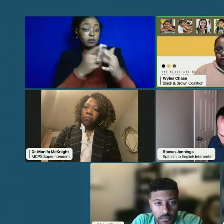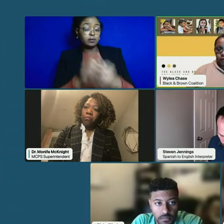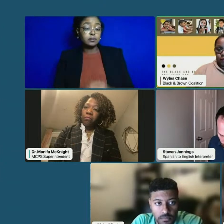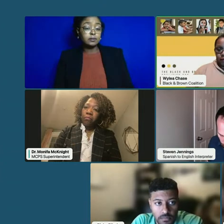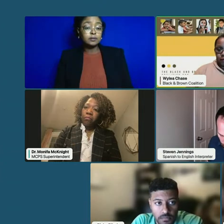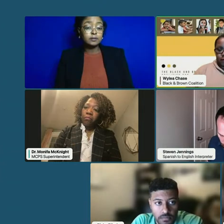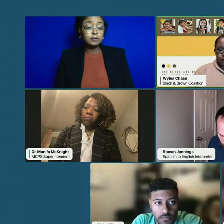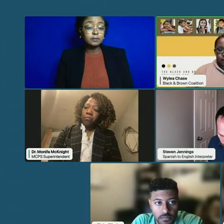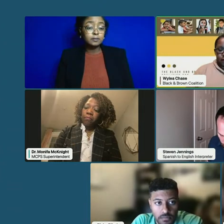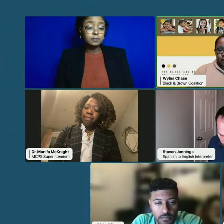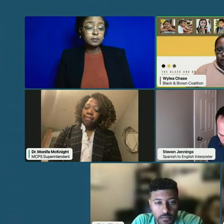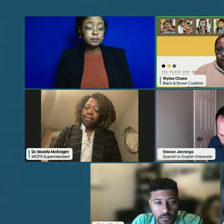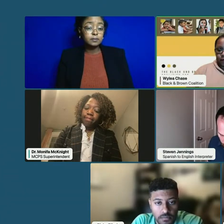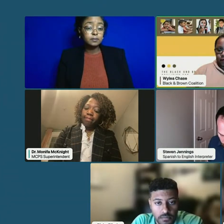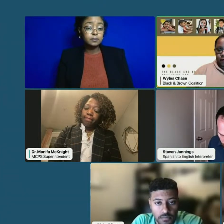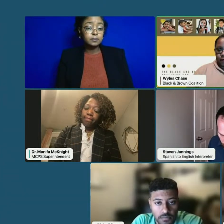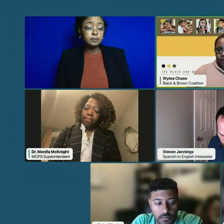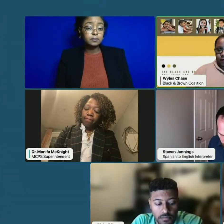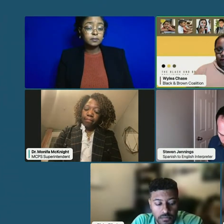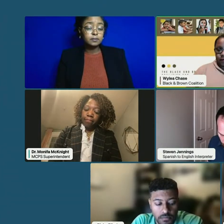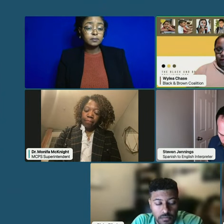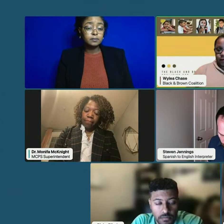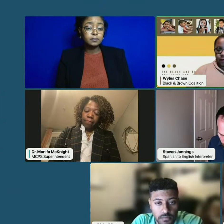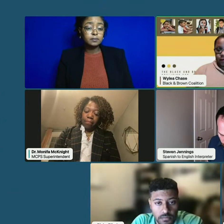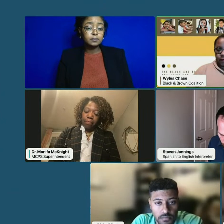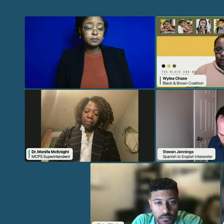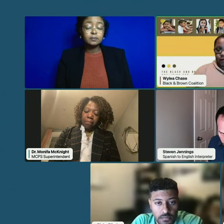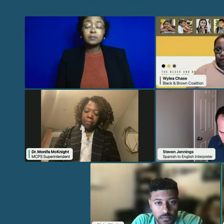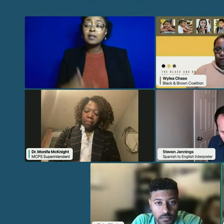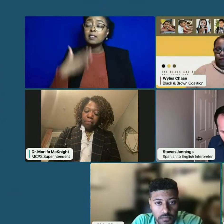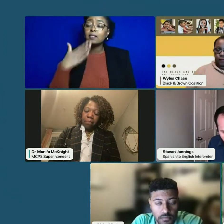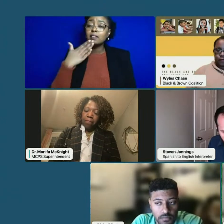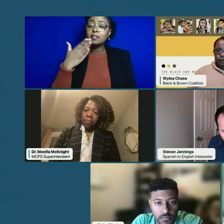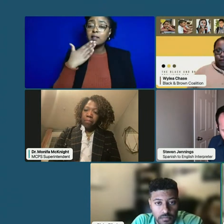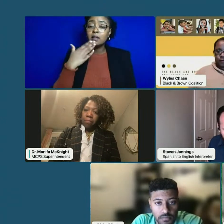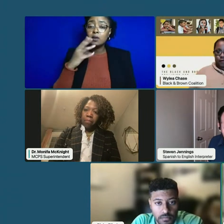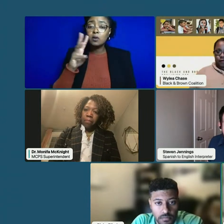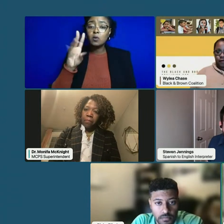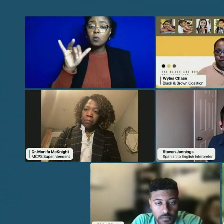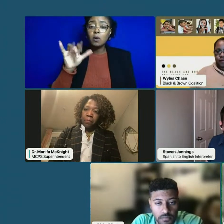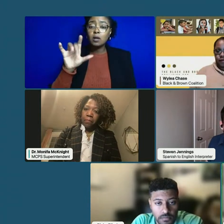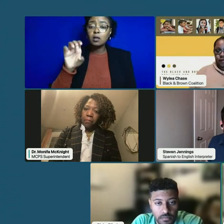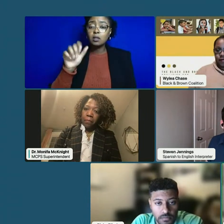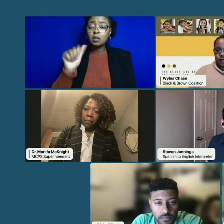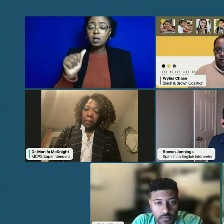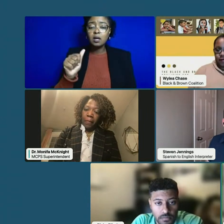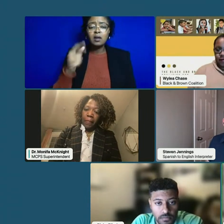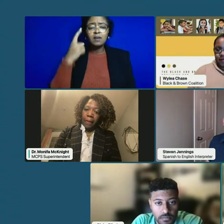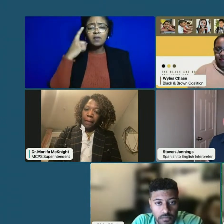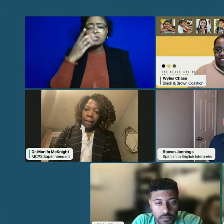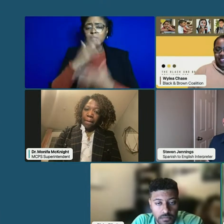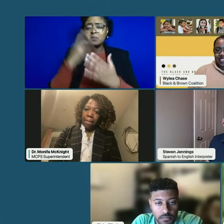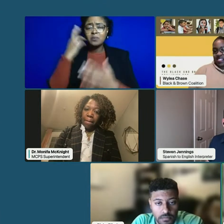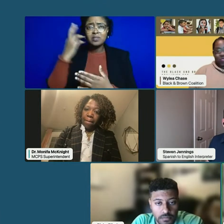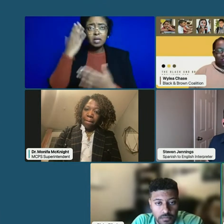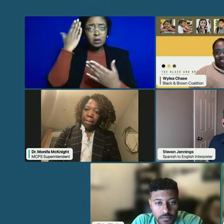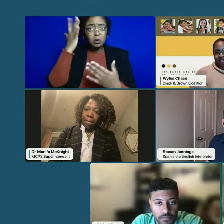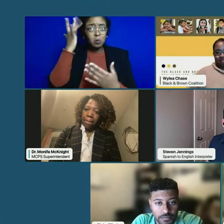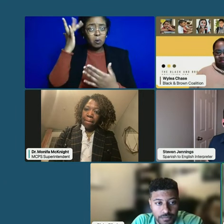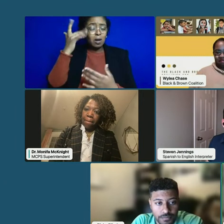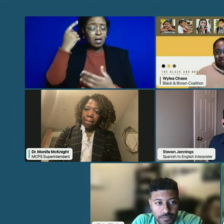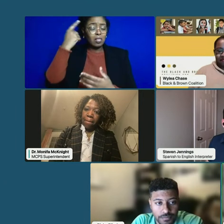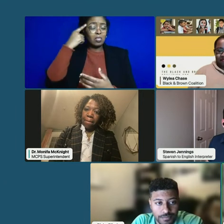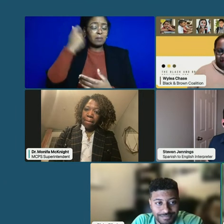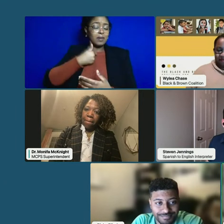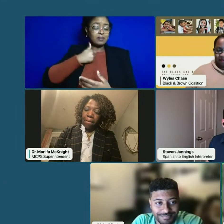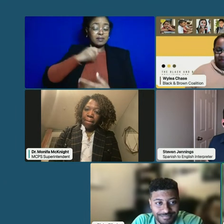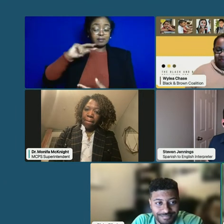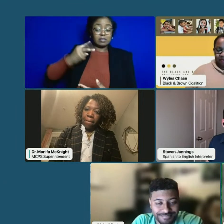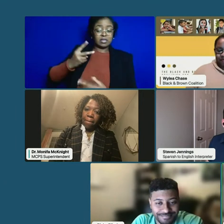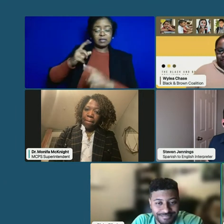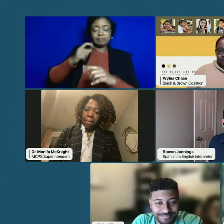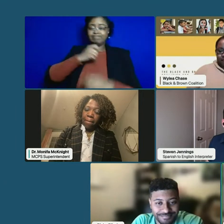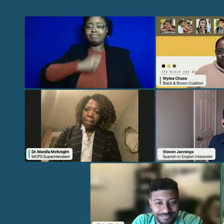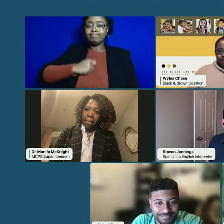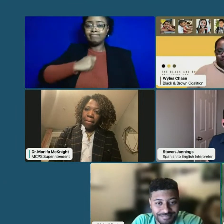start. Thanks Wiley. A. For some